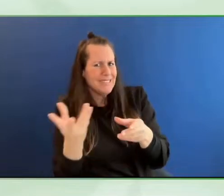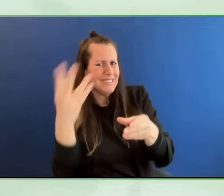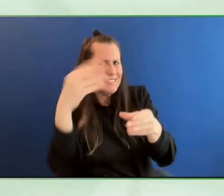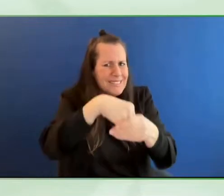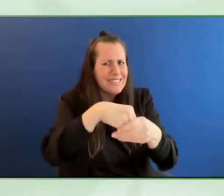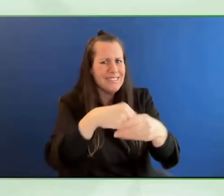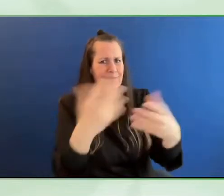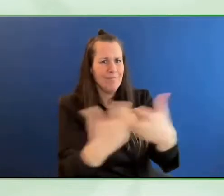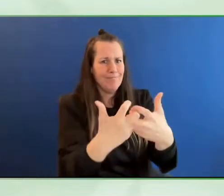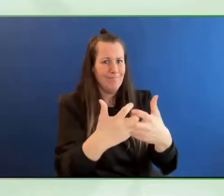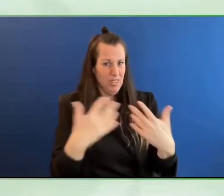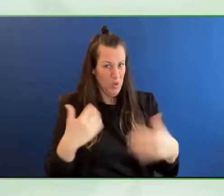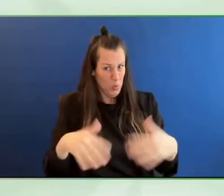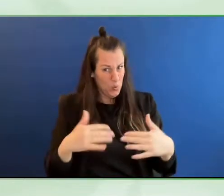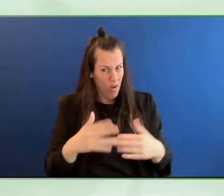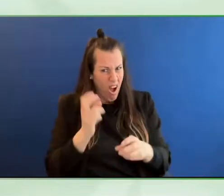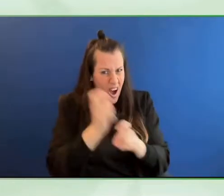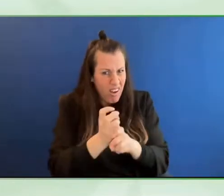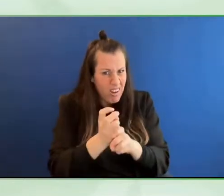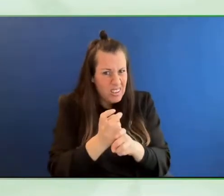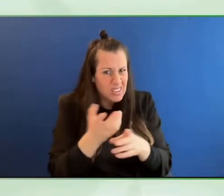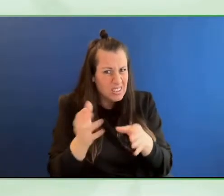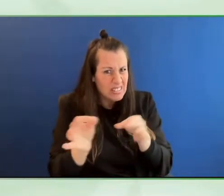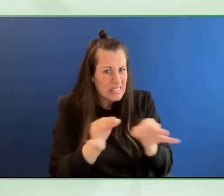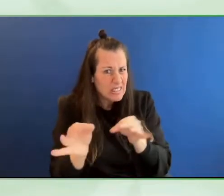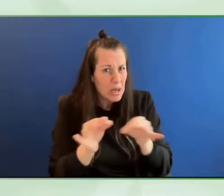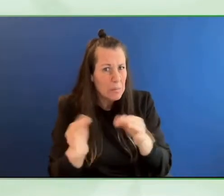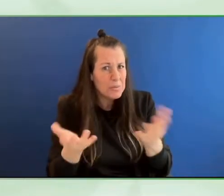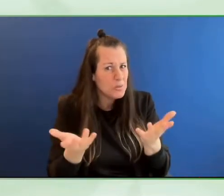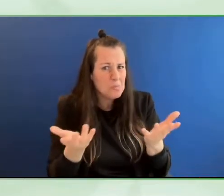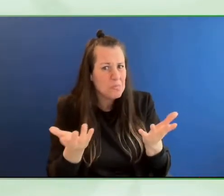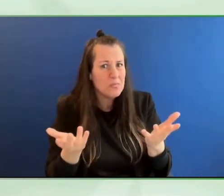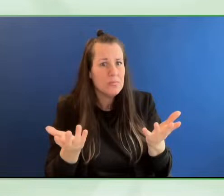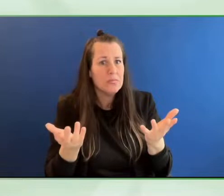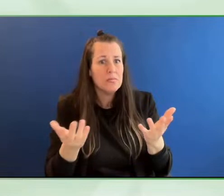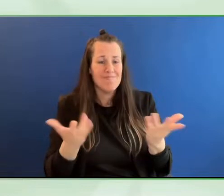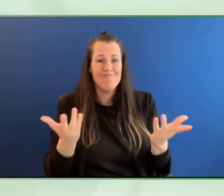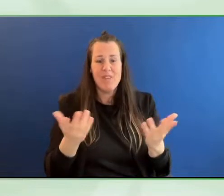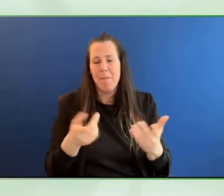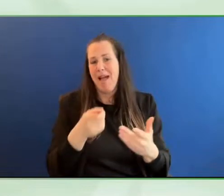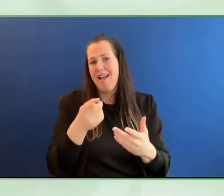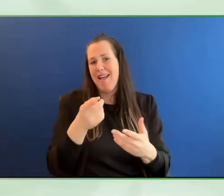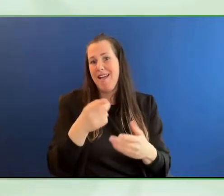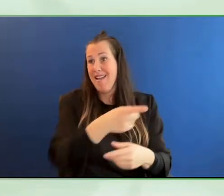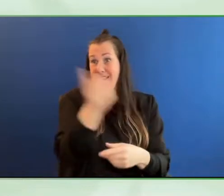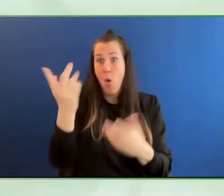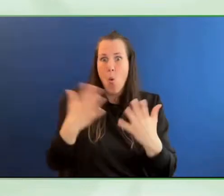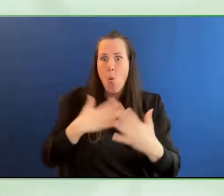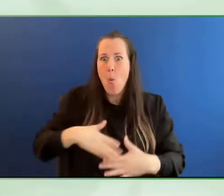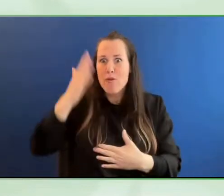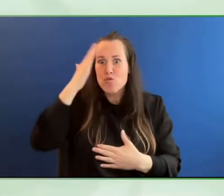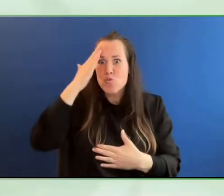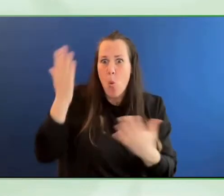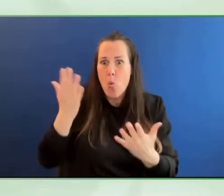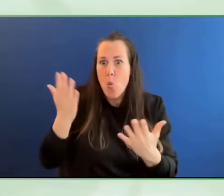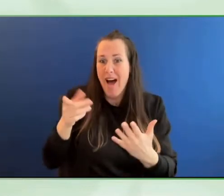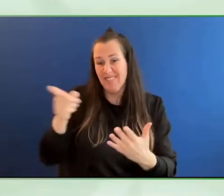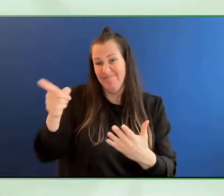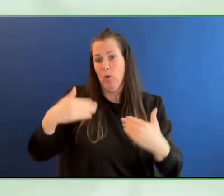audience, about the brand, we are thinking about the tone, the style, what approach we need to take.